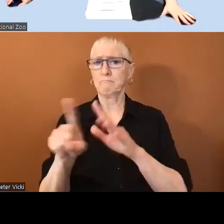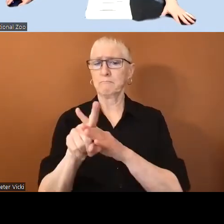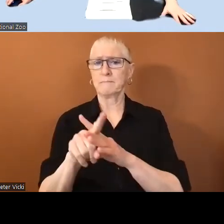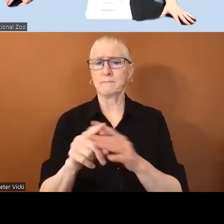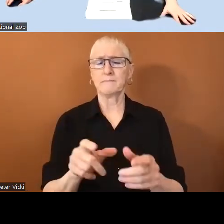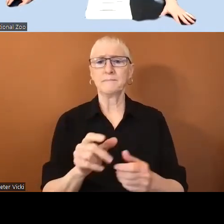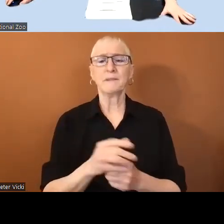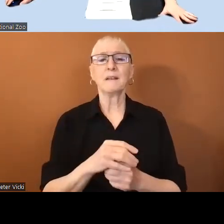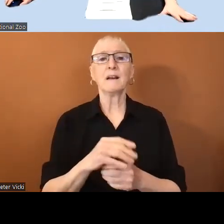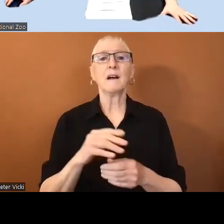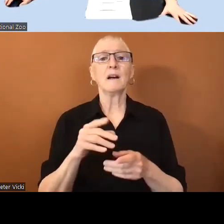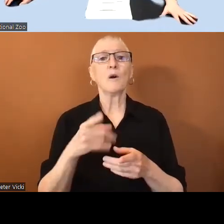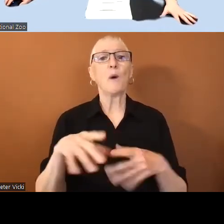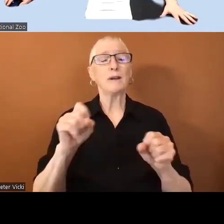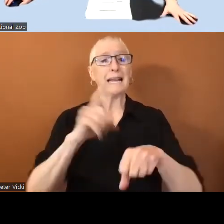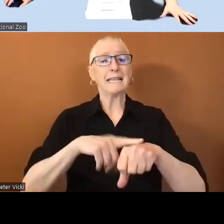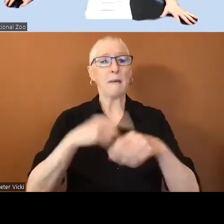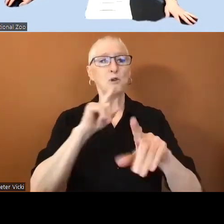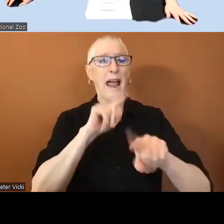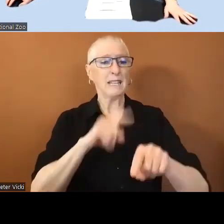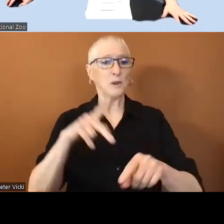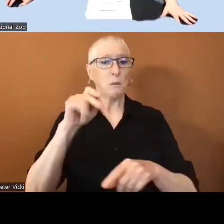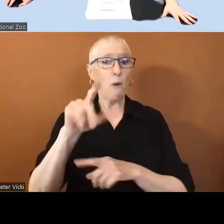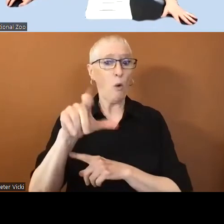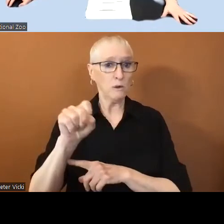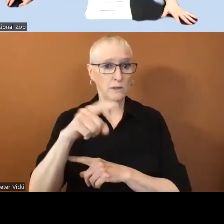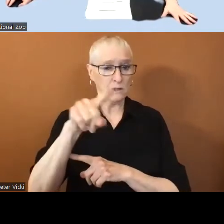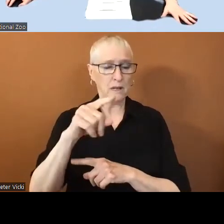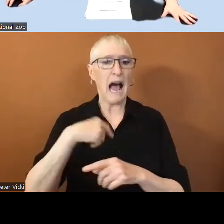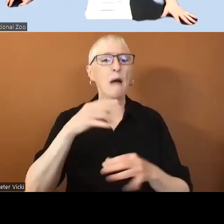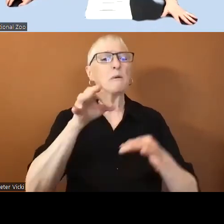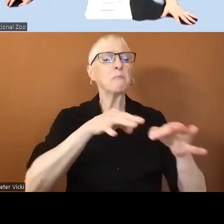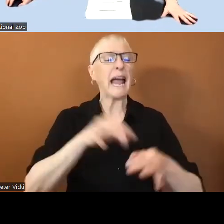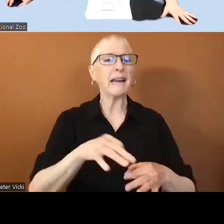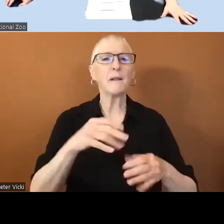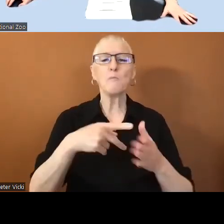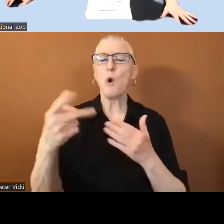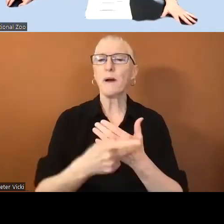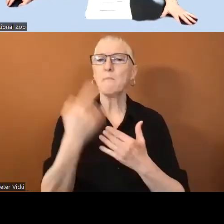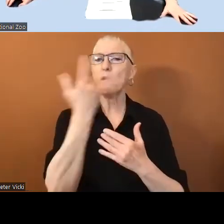While you take some time to answer these polls, I will go over the format of our program today.